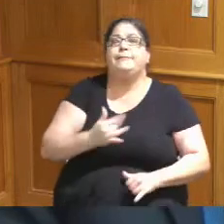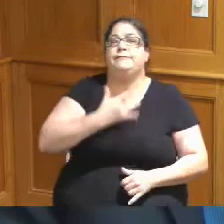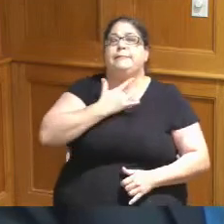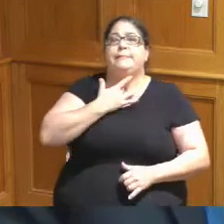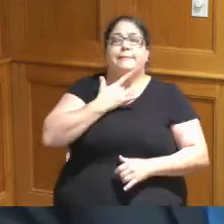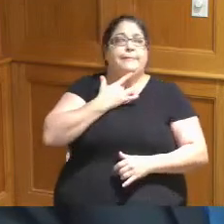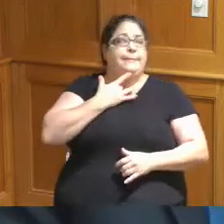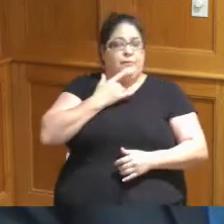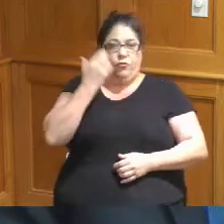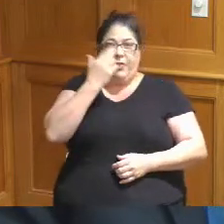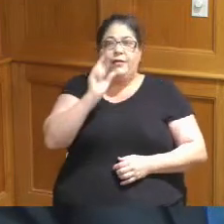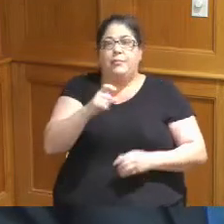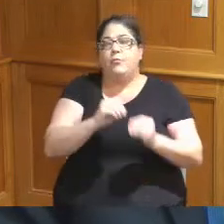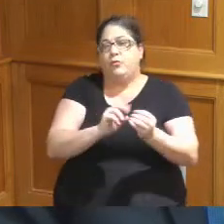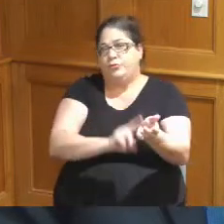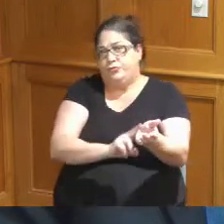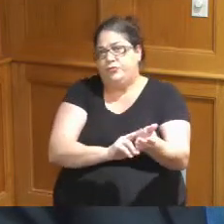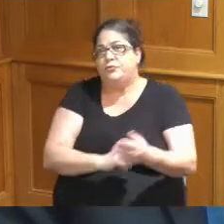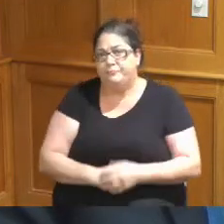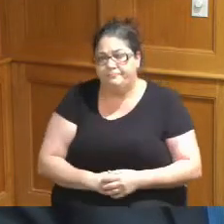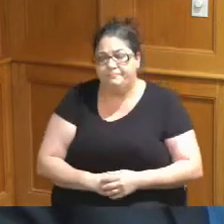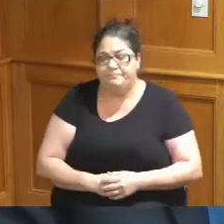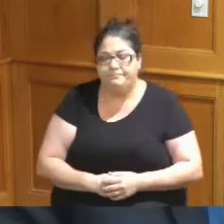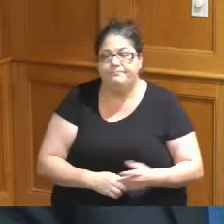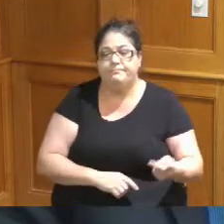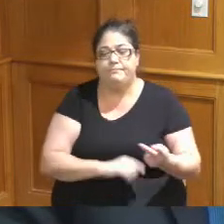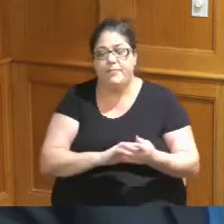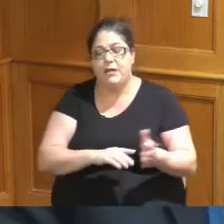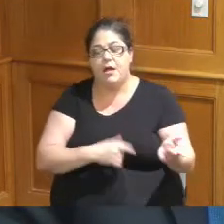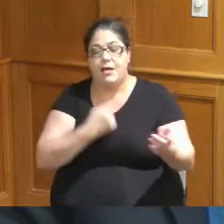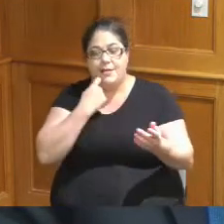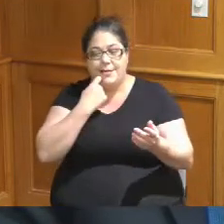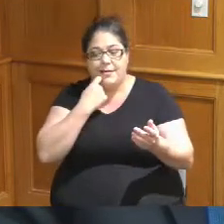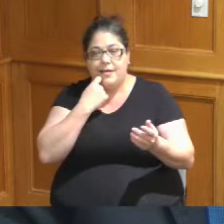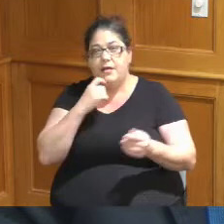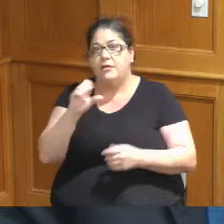know we need in the community and then lastly I just attended the Soares graduation over at